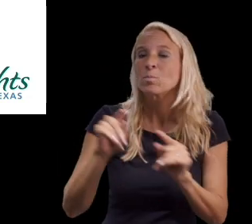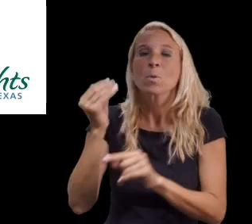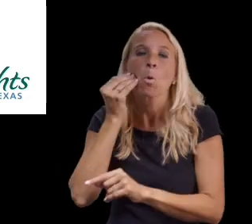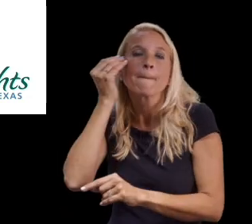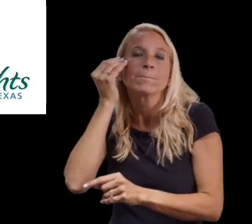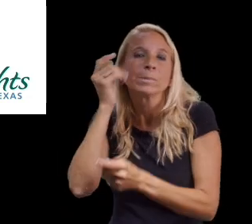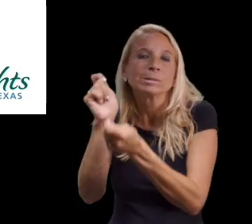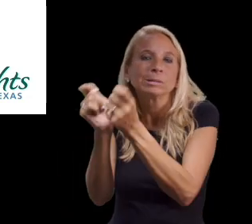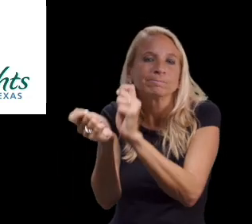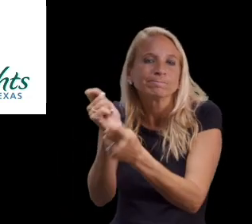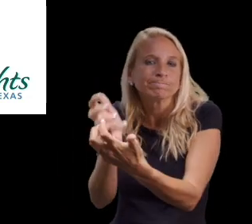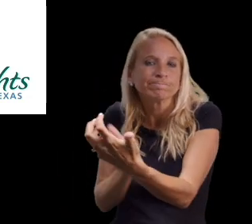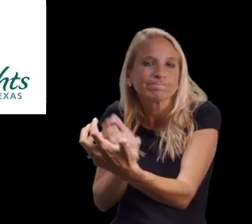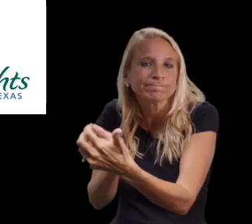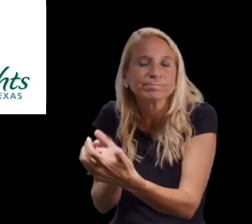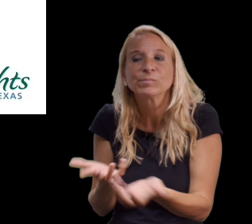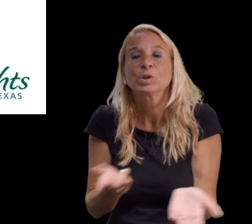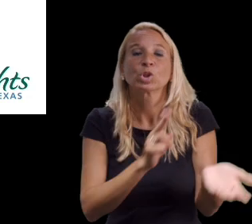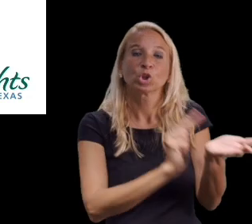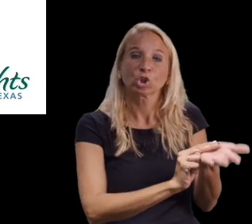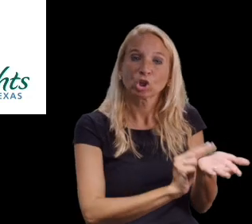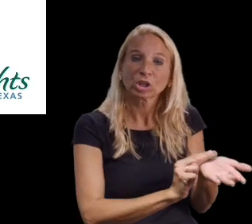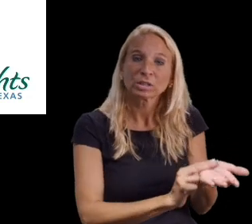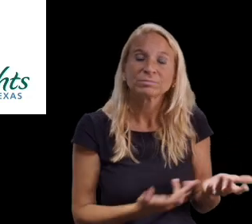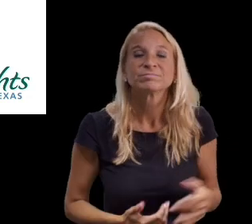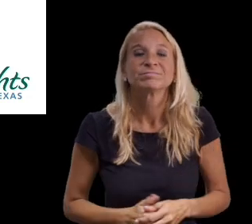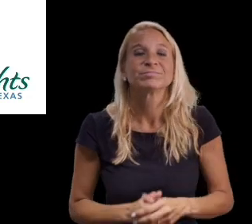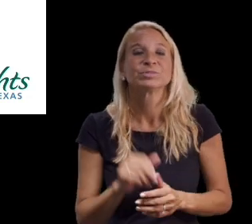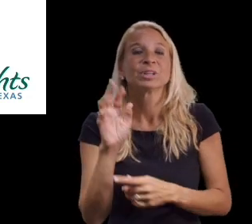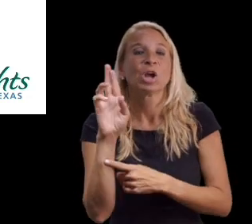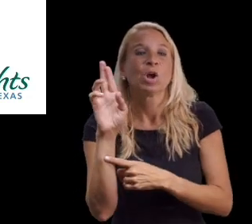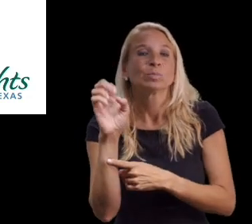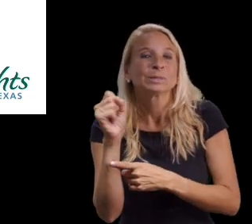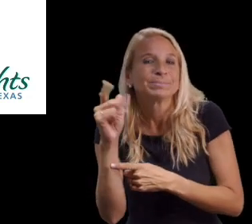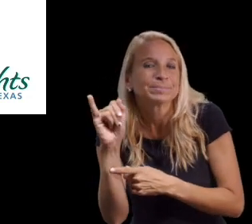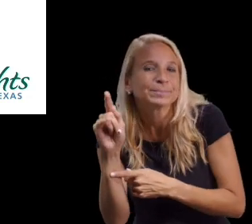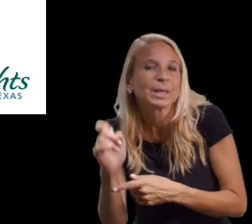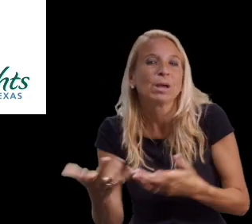minor home modifications, nursing, respite,